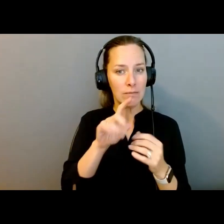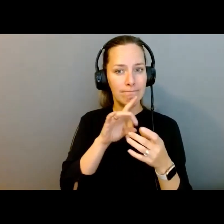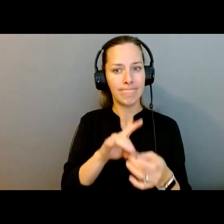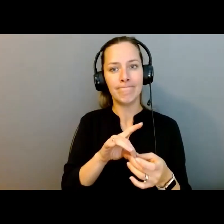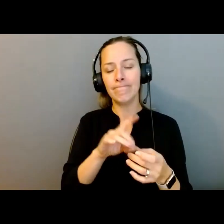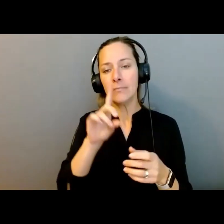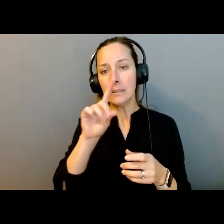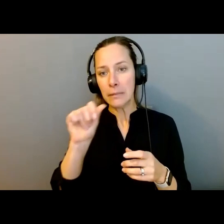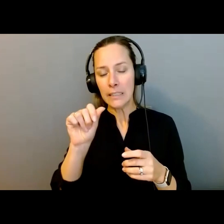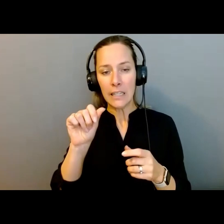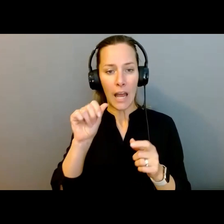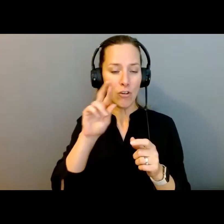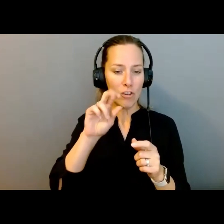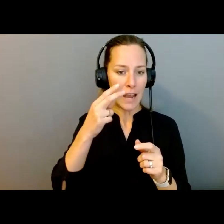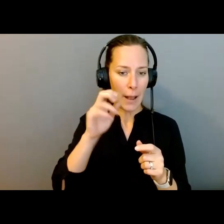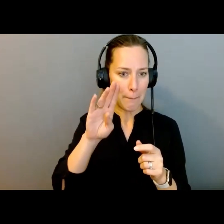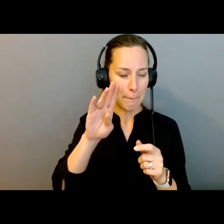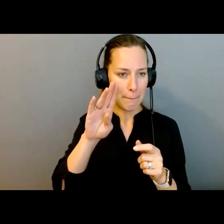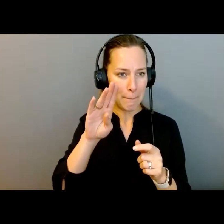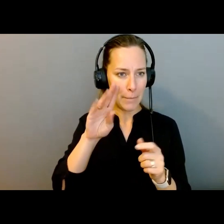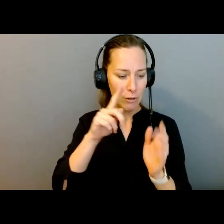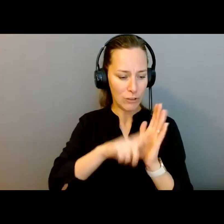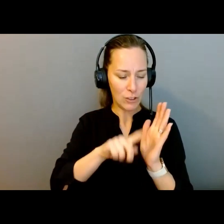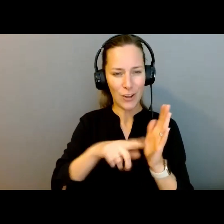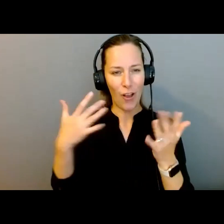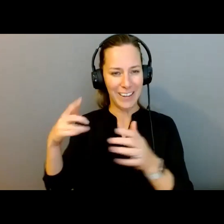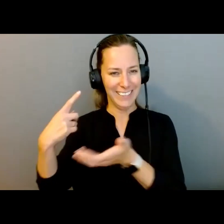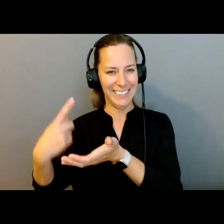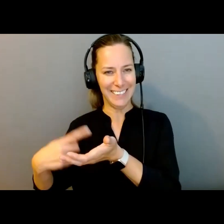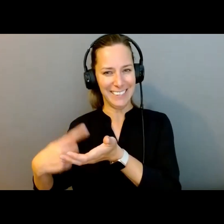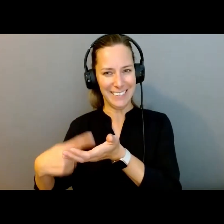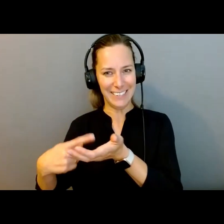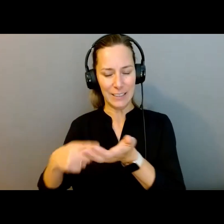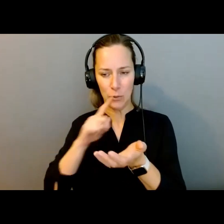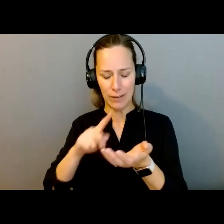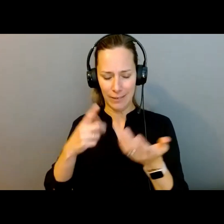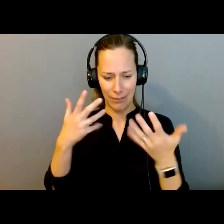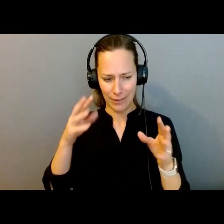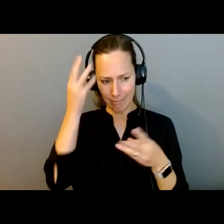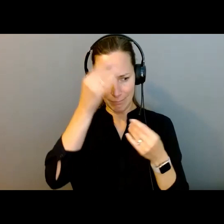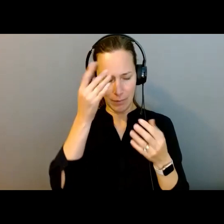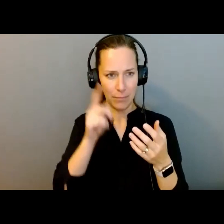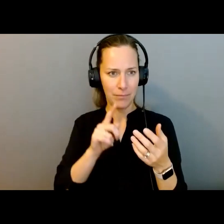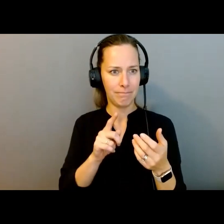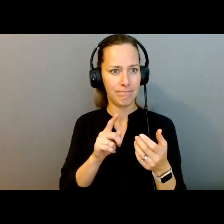research is already being touched on here because we're thinking about the importance of making the